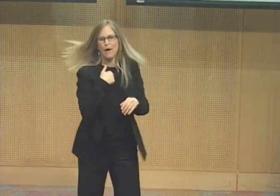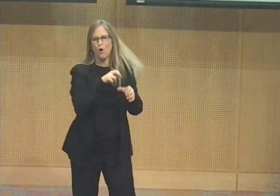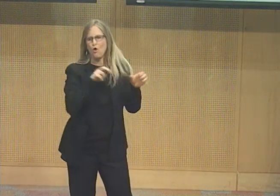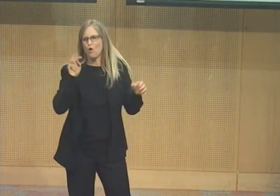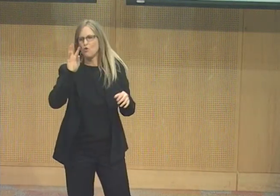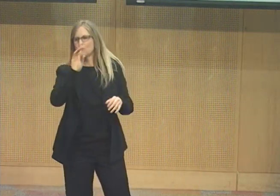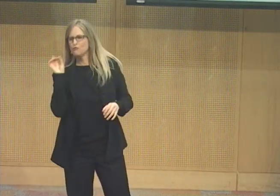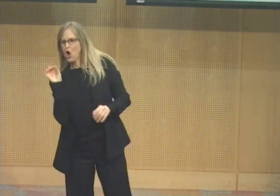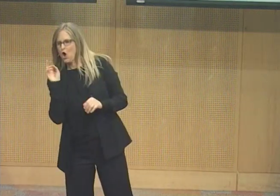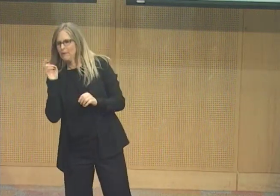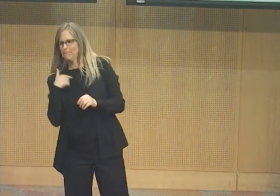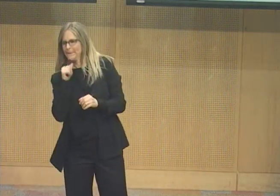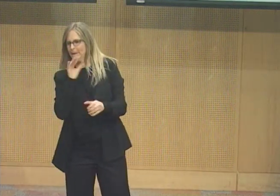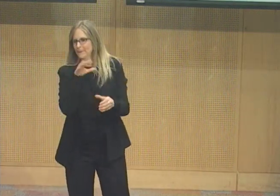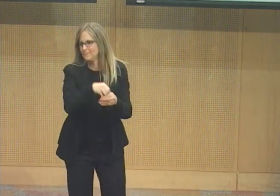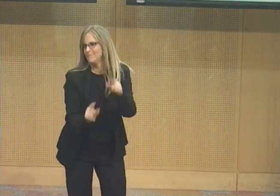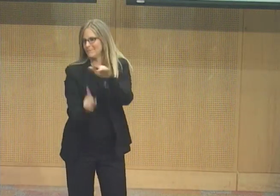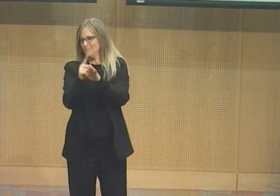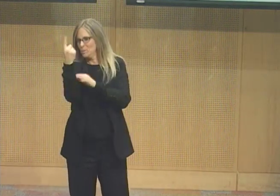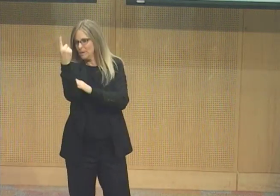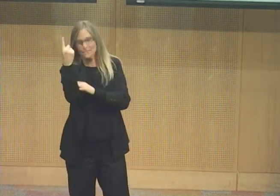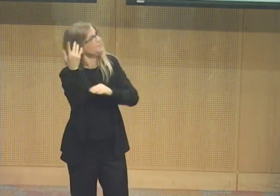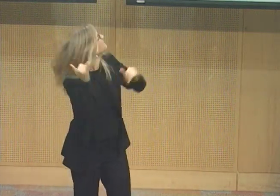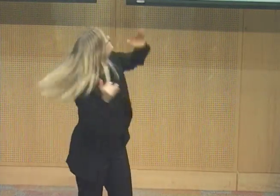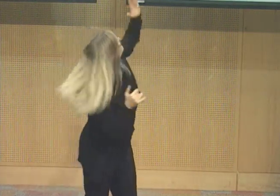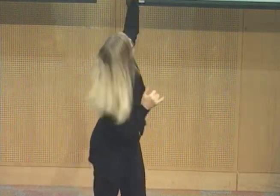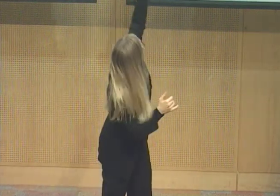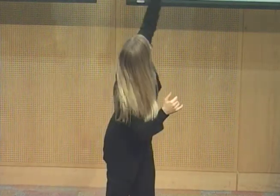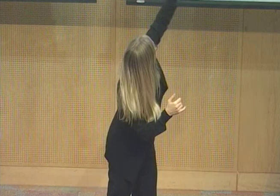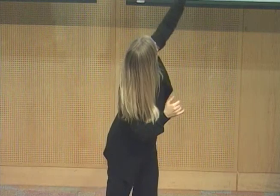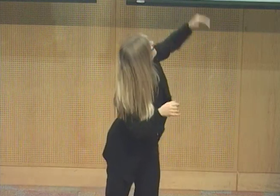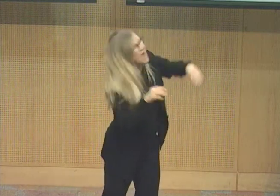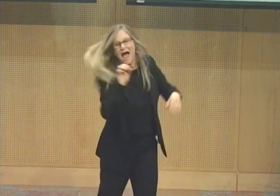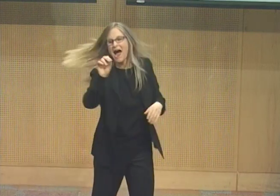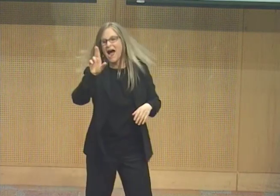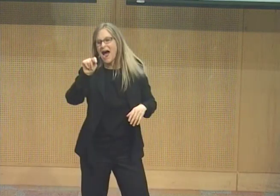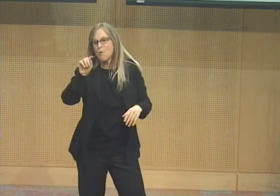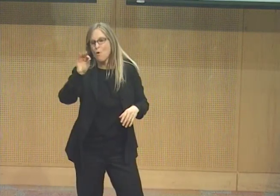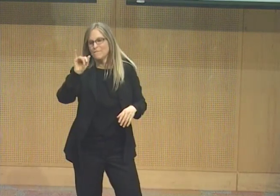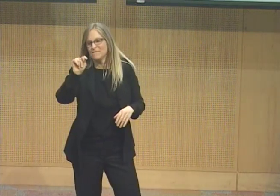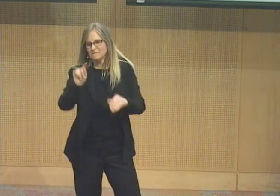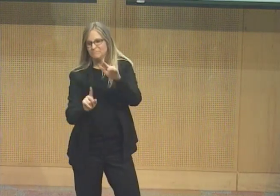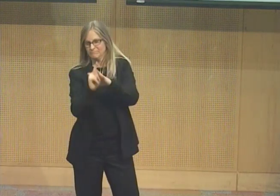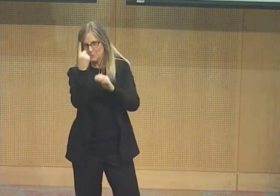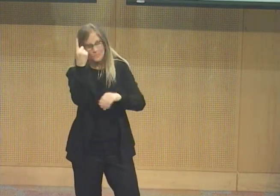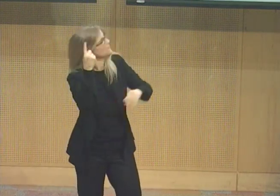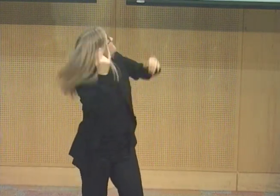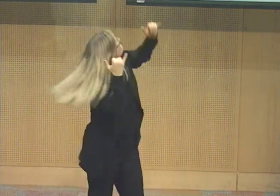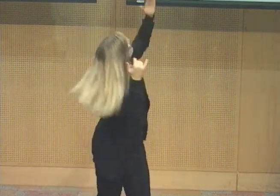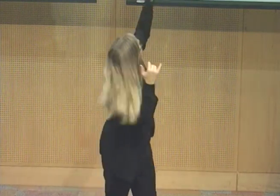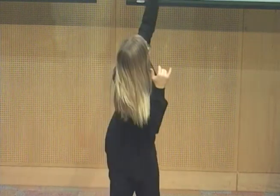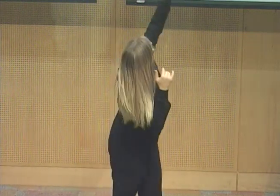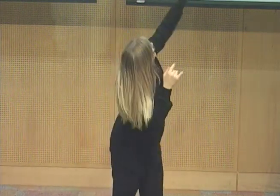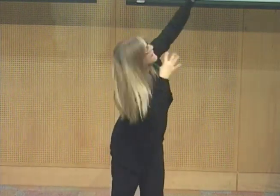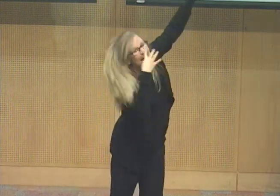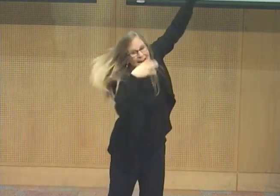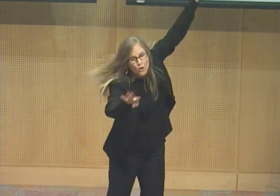"Withdrawal," meaning, again, not being included. "Out of it" appeared one time.